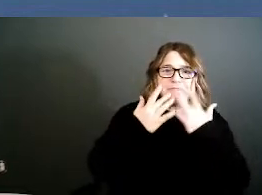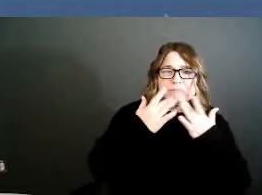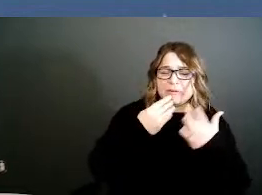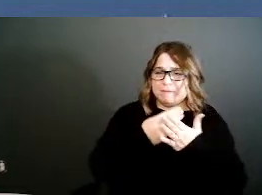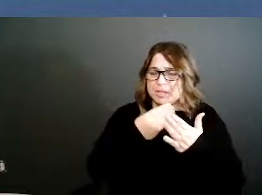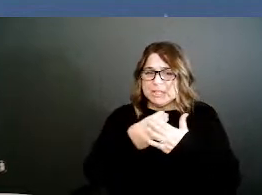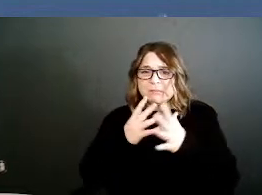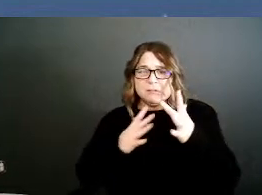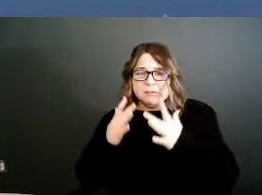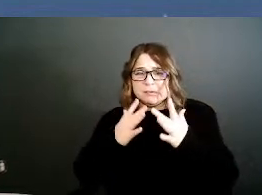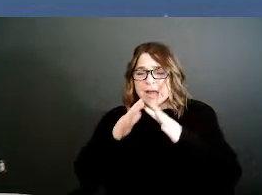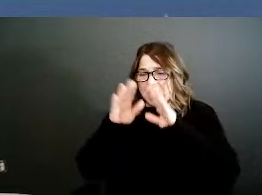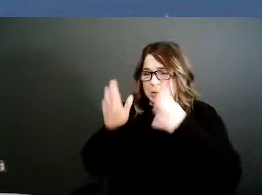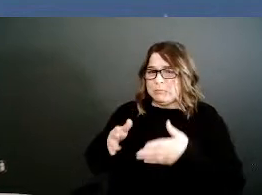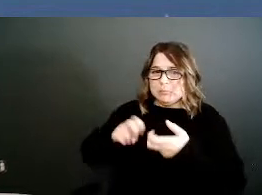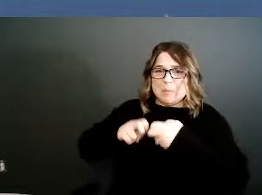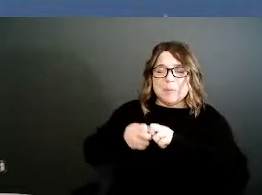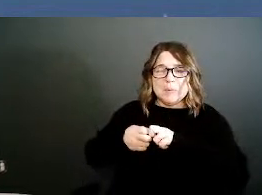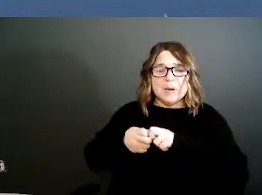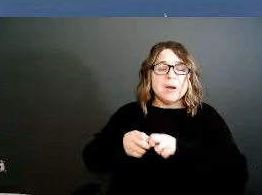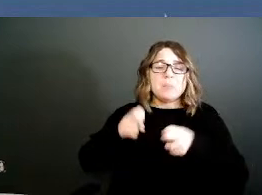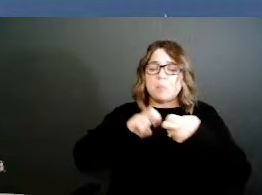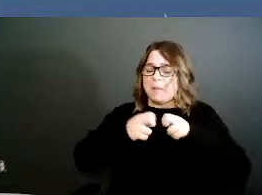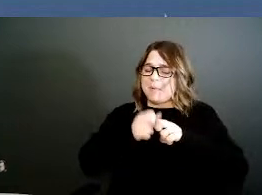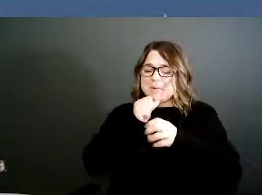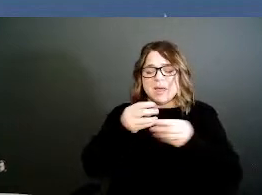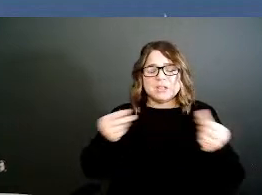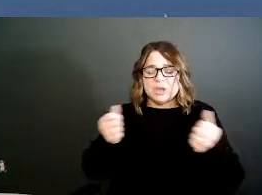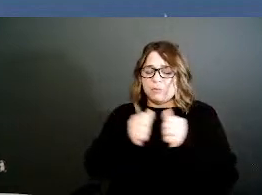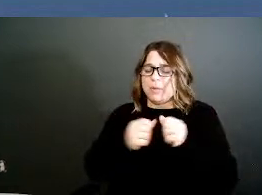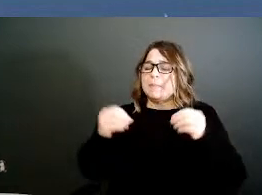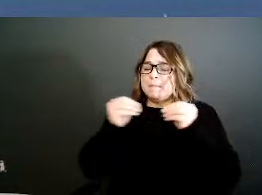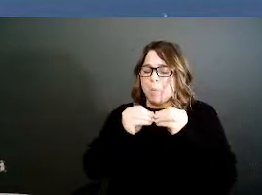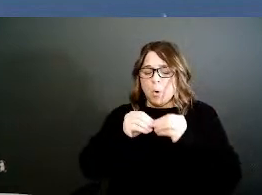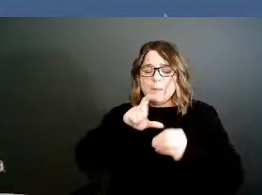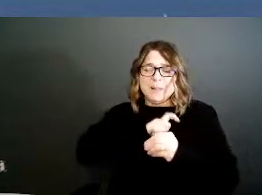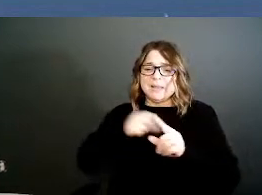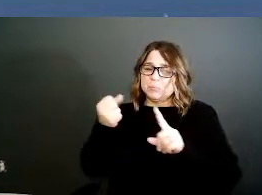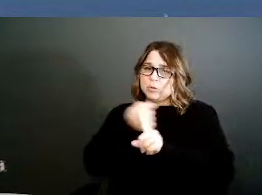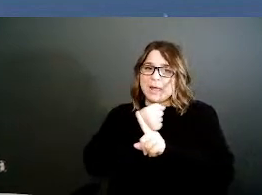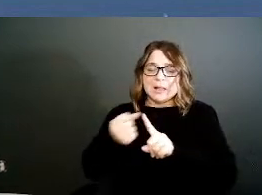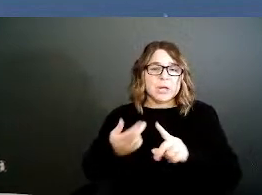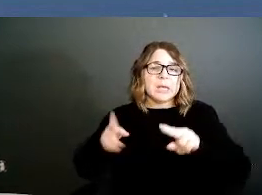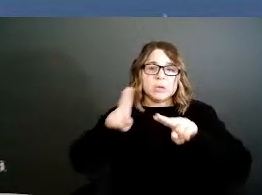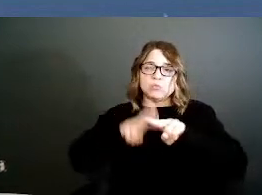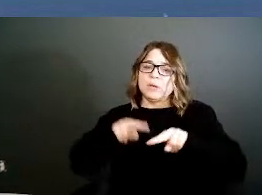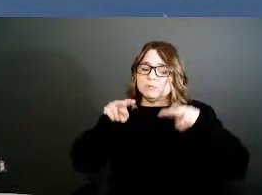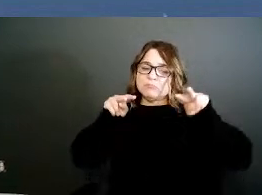THESE PROBLEMS WILL NOT BE SOLVED WITH MORE POLICE BRUTALITY OR INCREASED MONITORING. WE NEED TO SUPPORT INDIVIDUALS AND FAMILIES THROUGH COMMUNITY